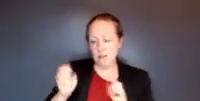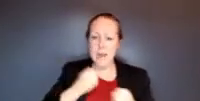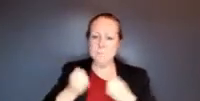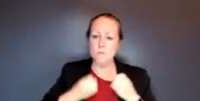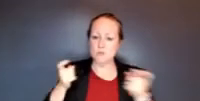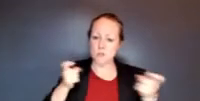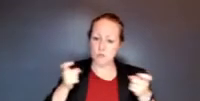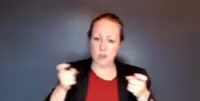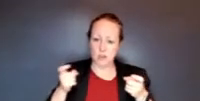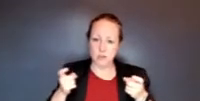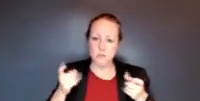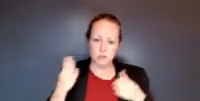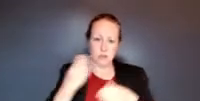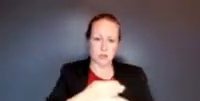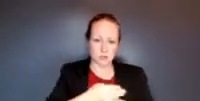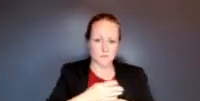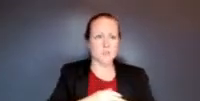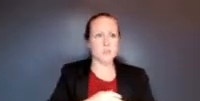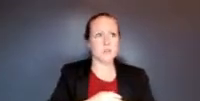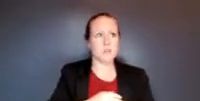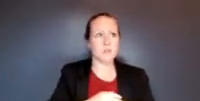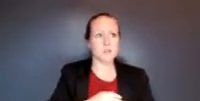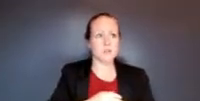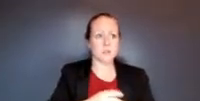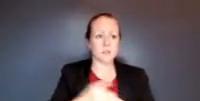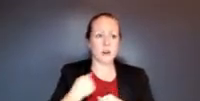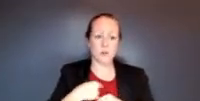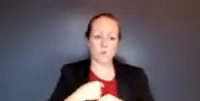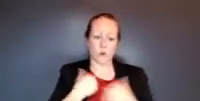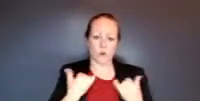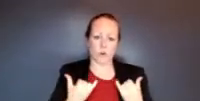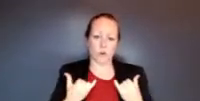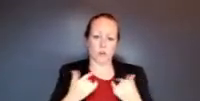intervention, that we are currently wrapping up our second